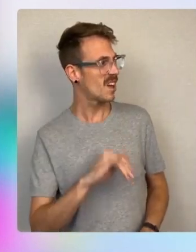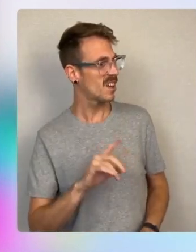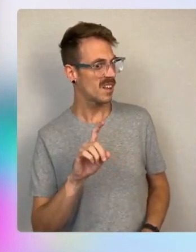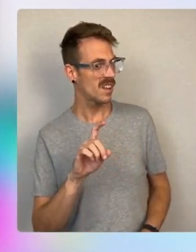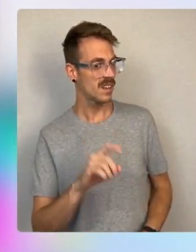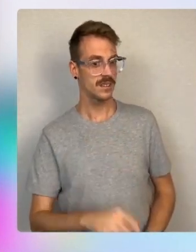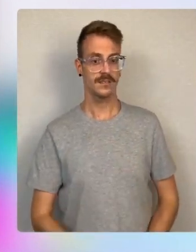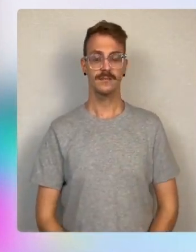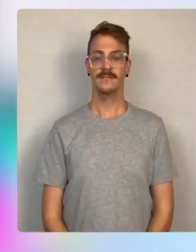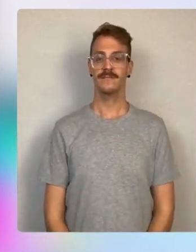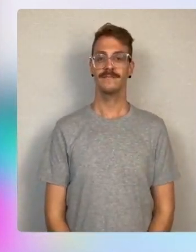Anyone else hear that?